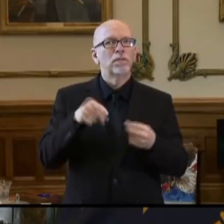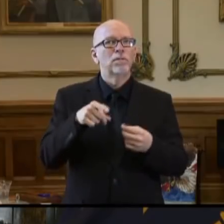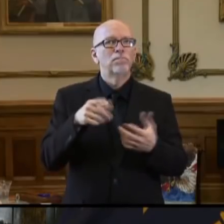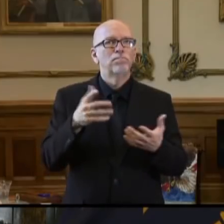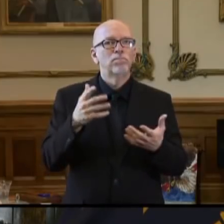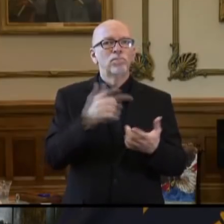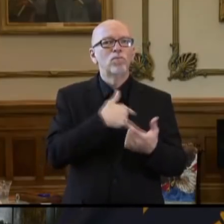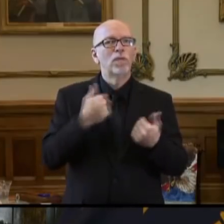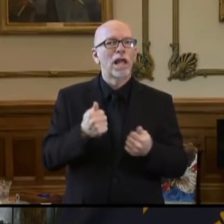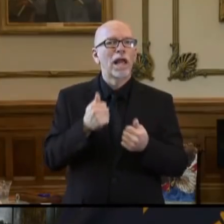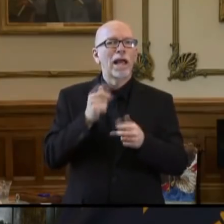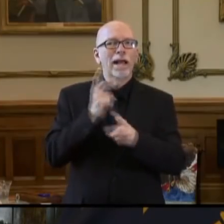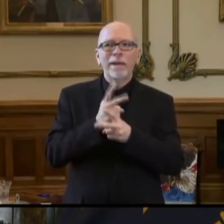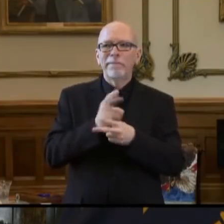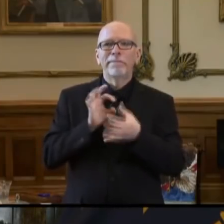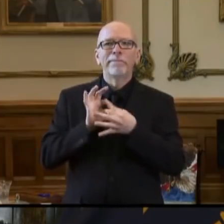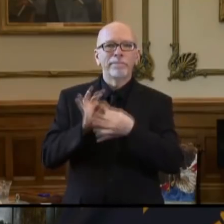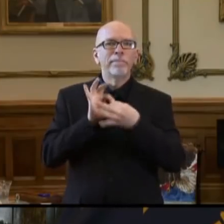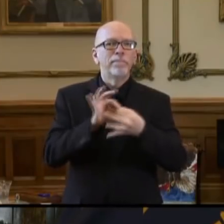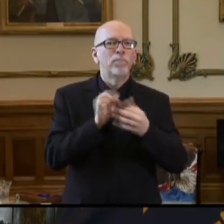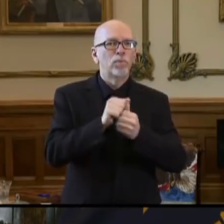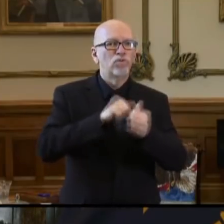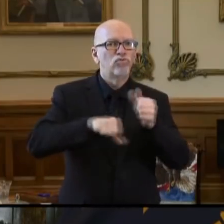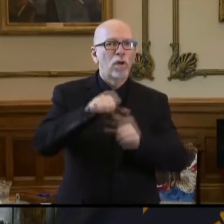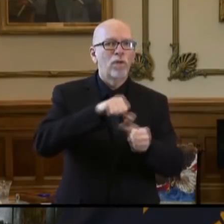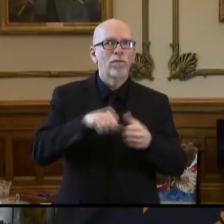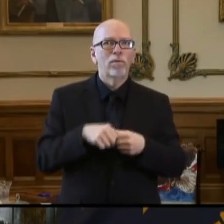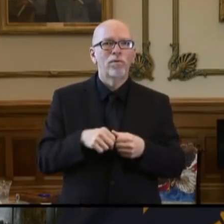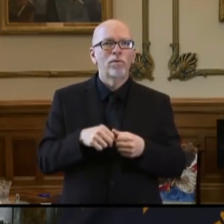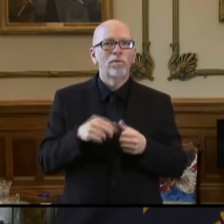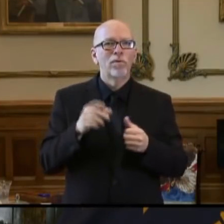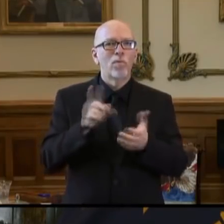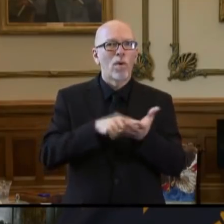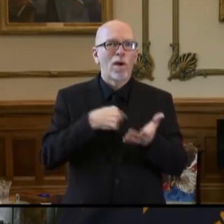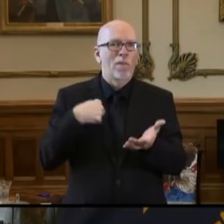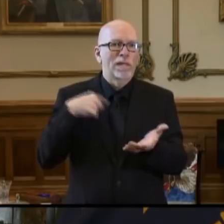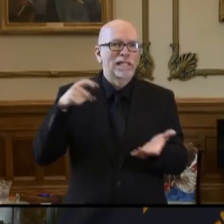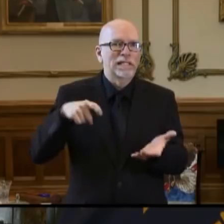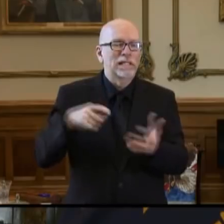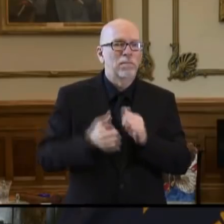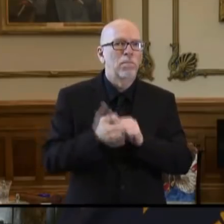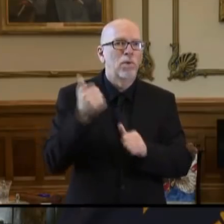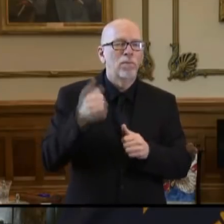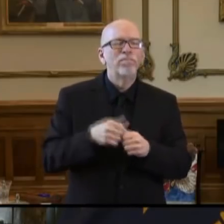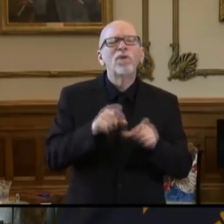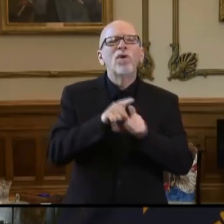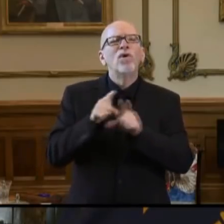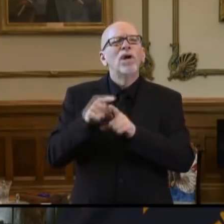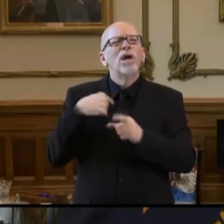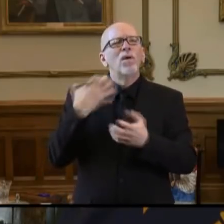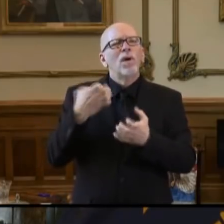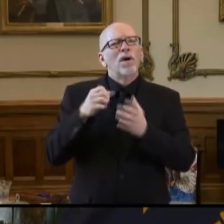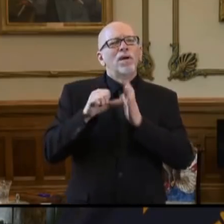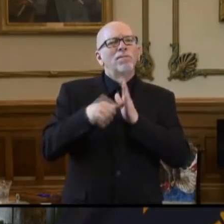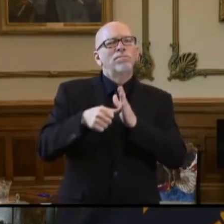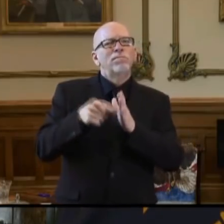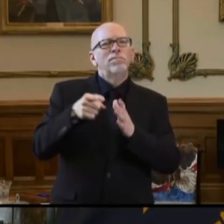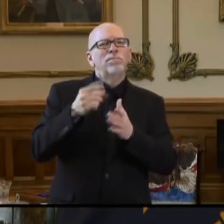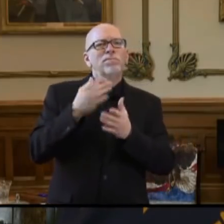GET THROUGH THIS AND THIS IS A WAY TO STAY CONNECTED WITH ONE